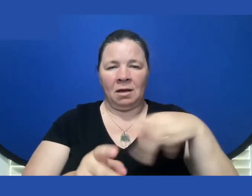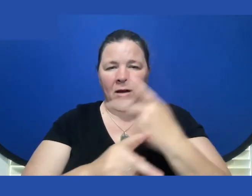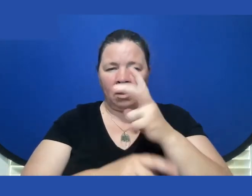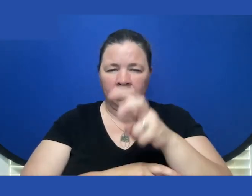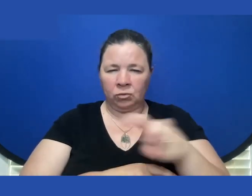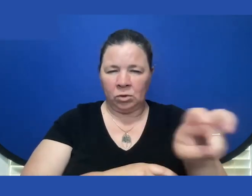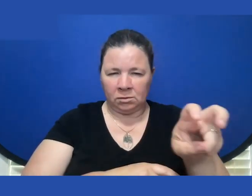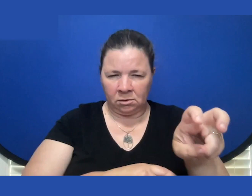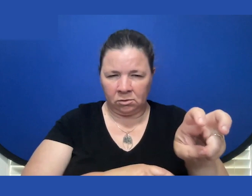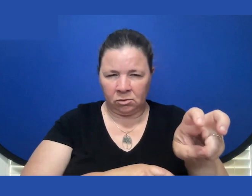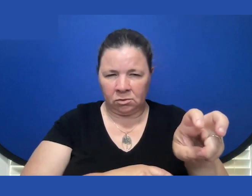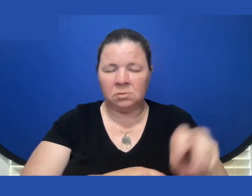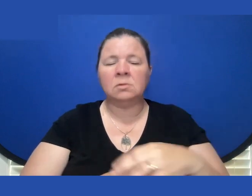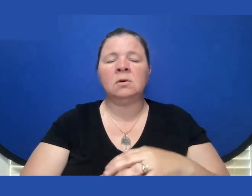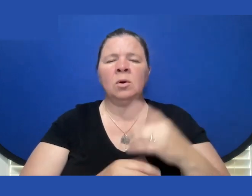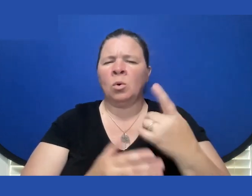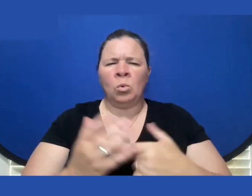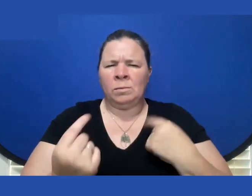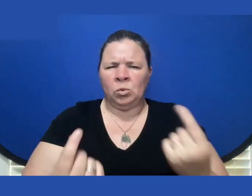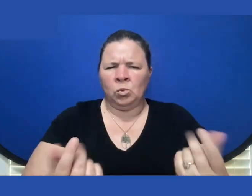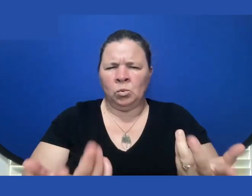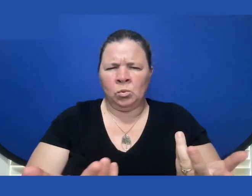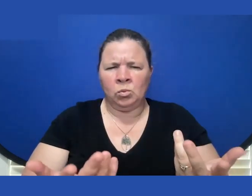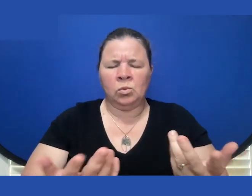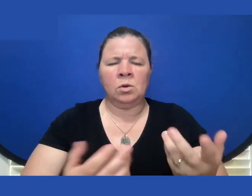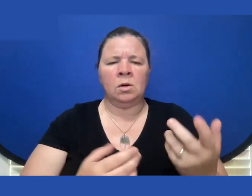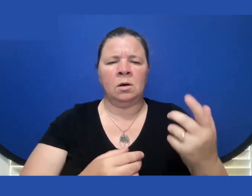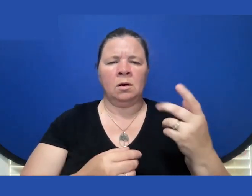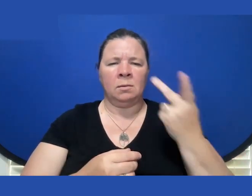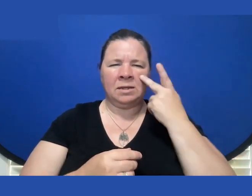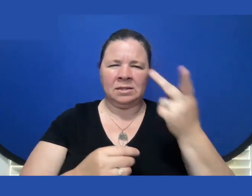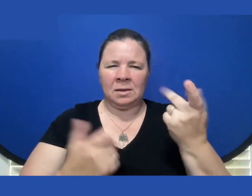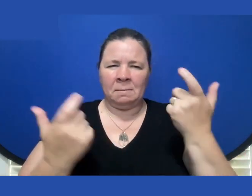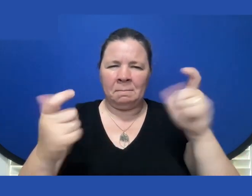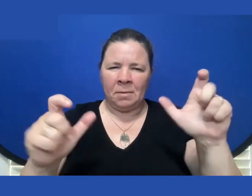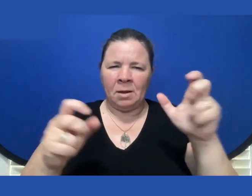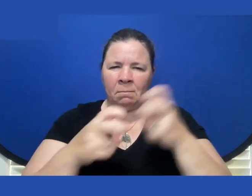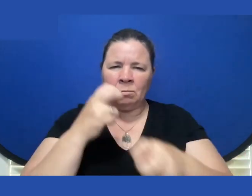it was, "Okay, well what am I going to do?" And I'd just seen this really big problem around, you know,